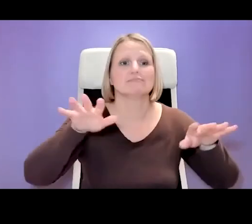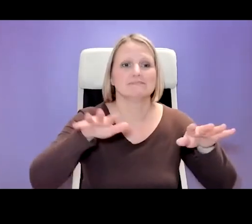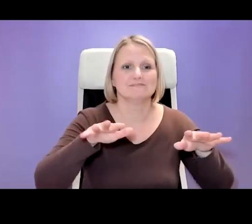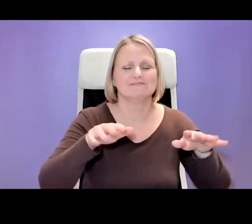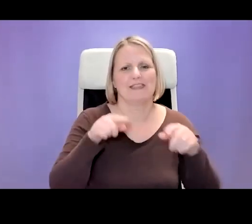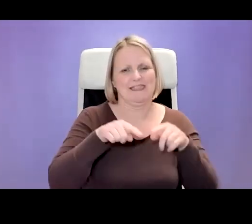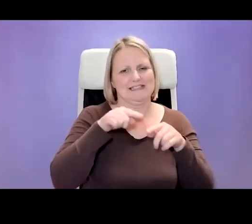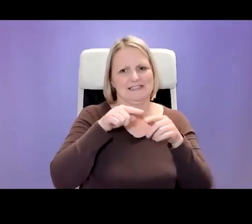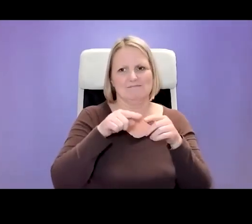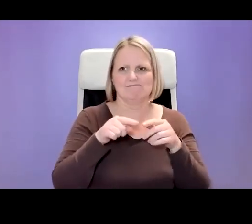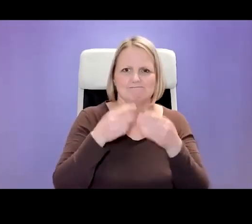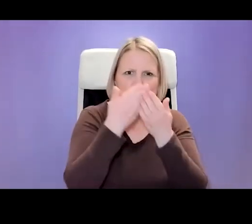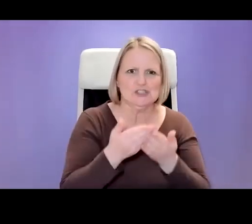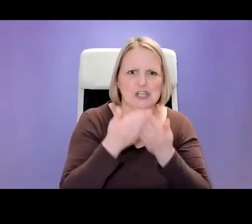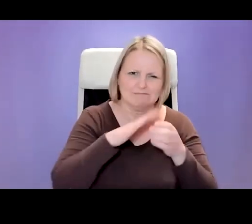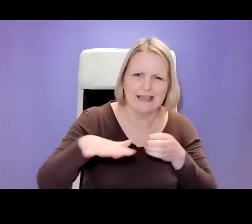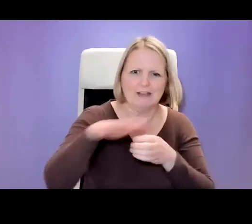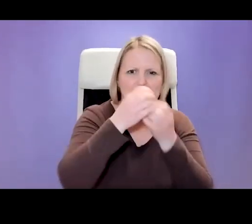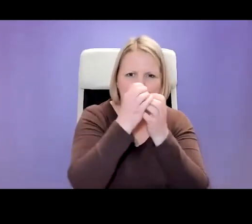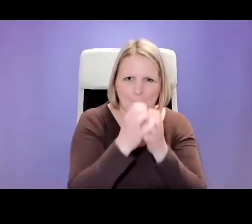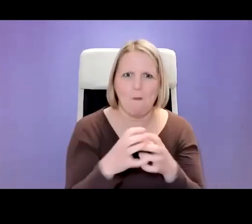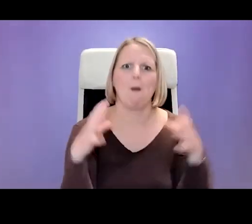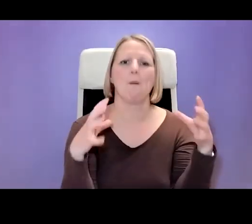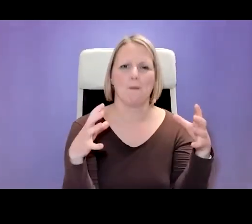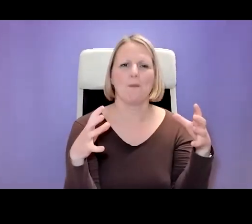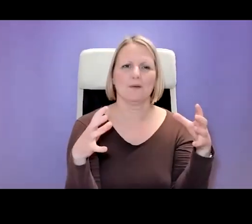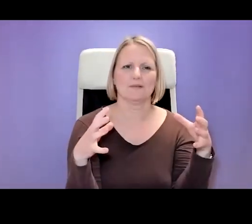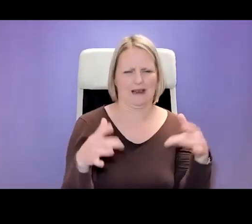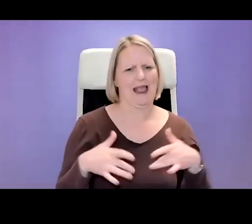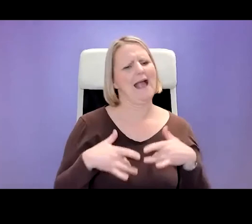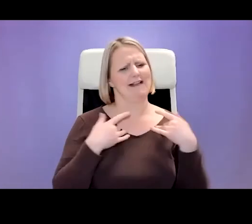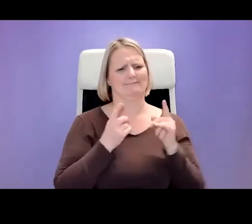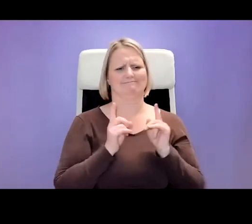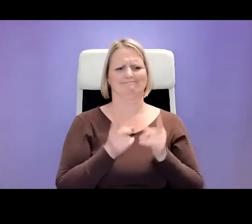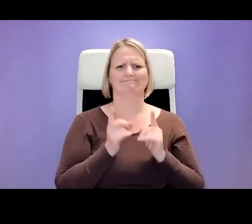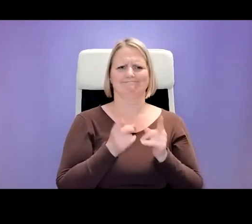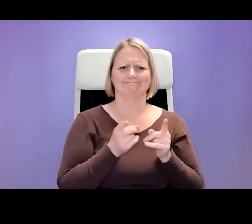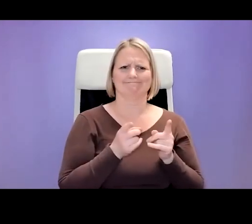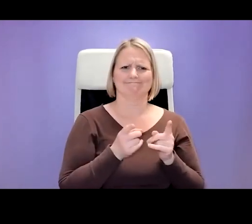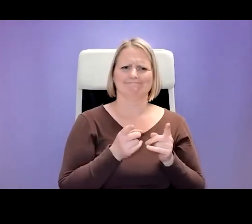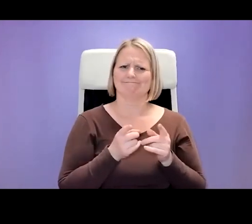and I felt during these days at conference that this is really a, there's a buzz.